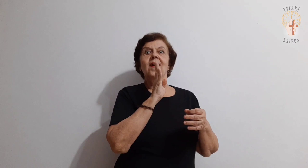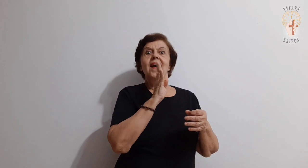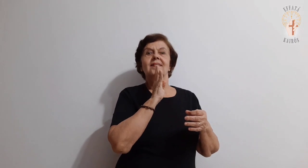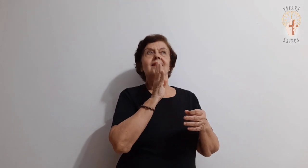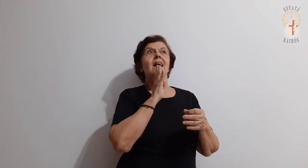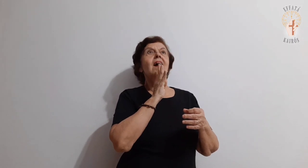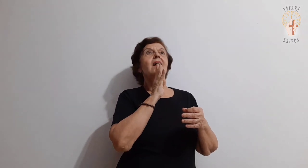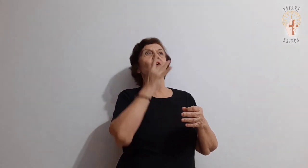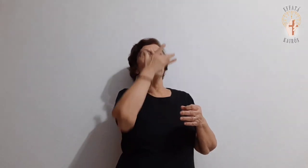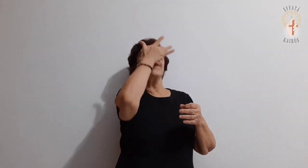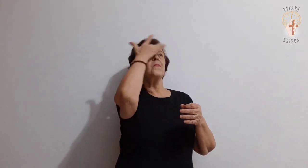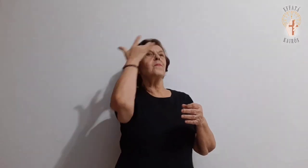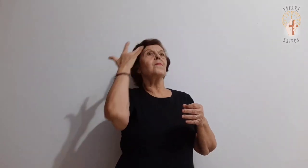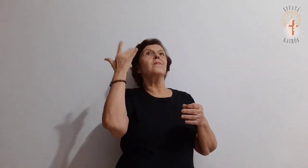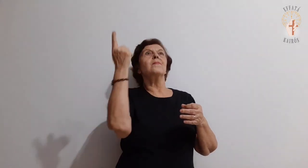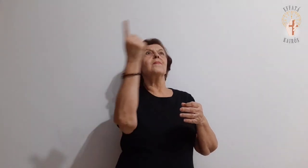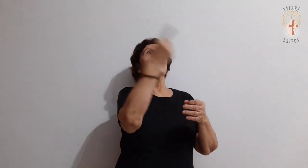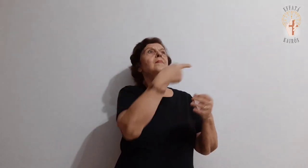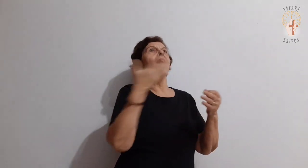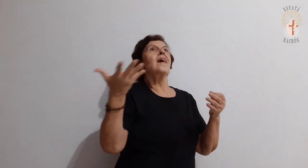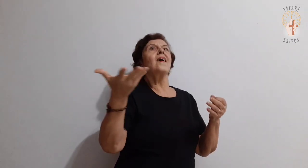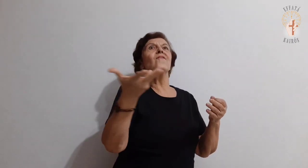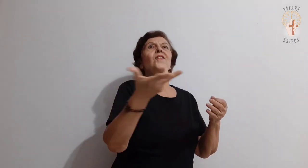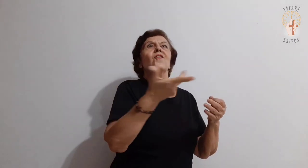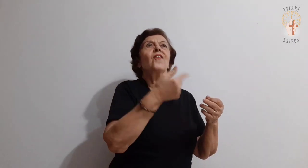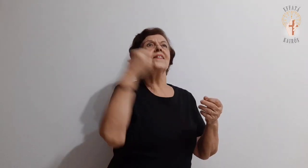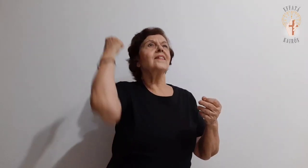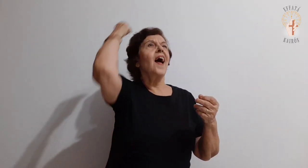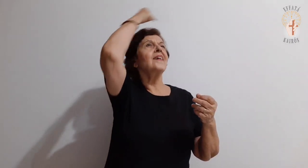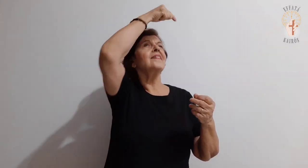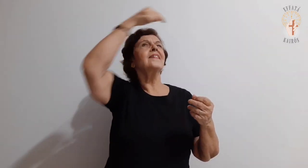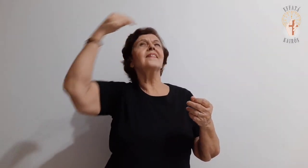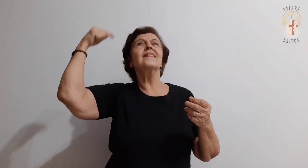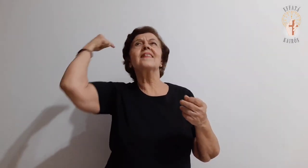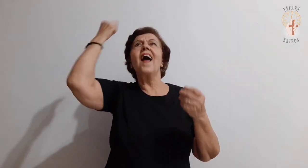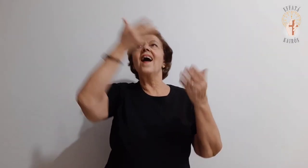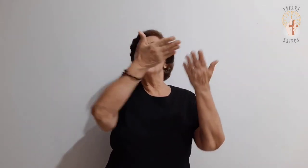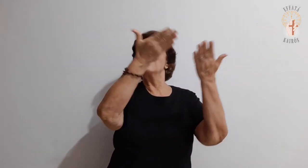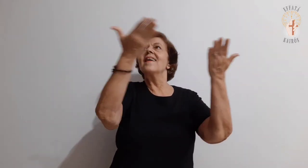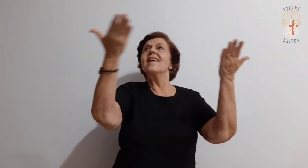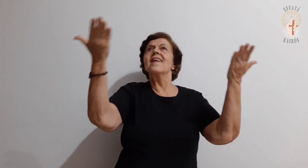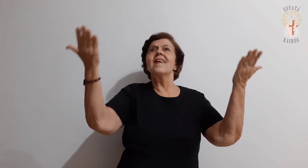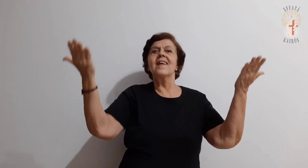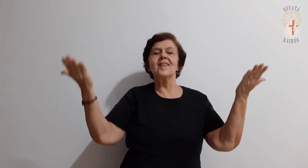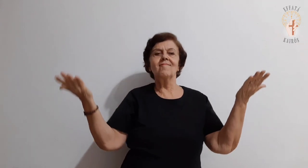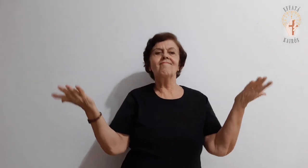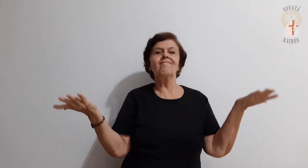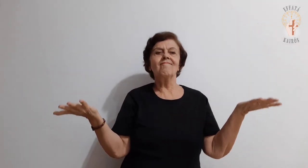their exalted holiness and